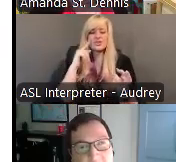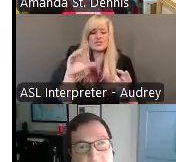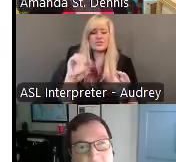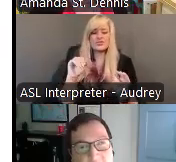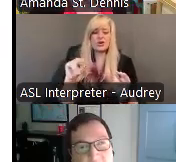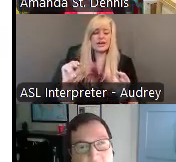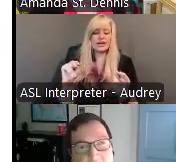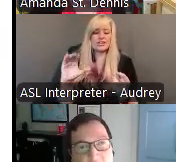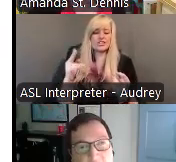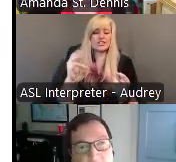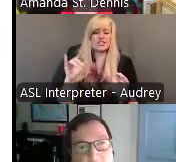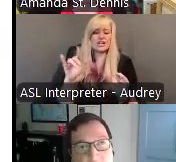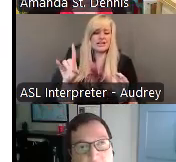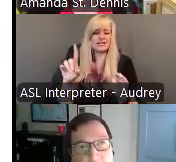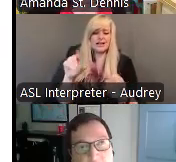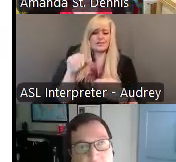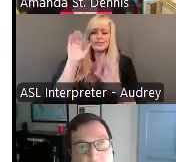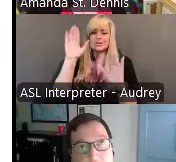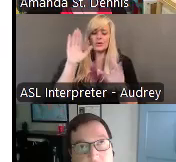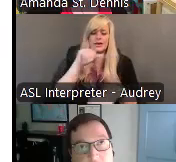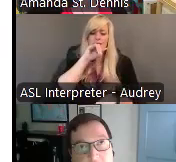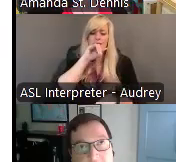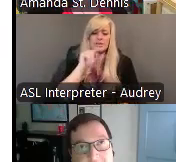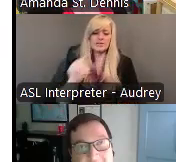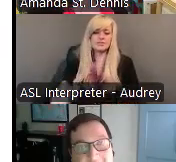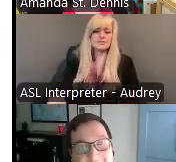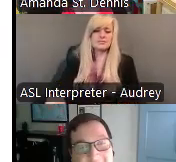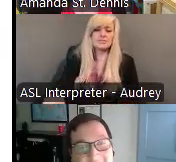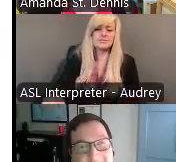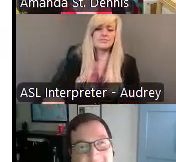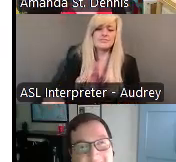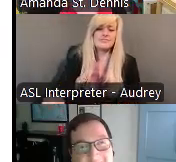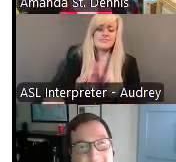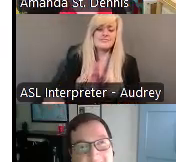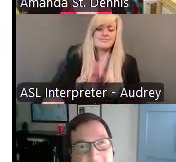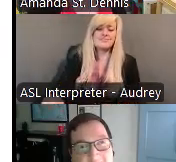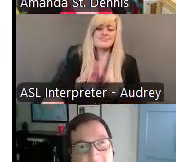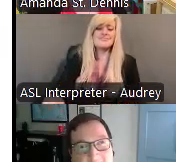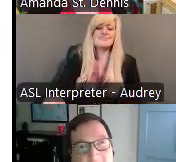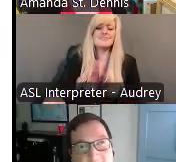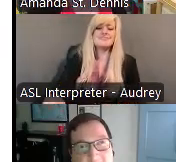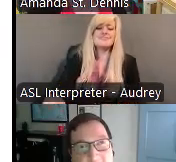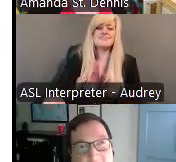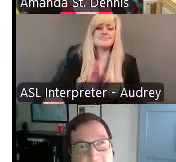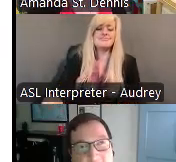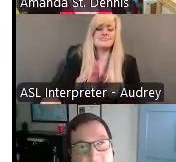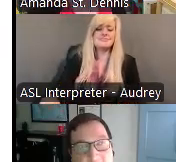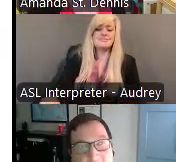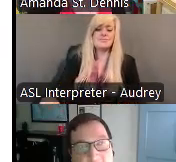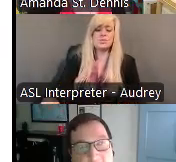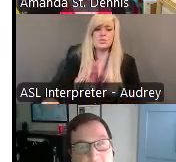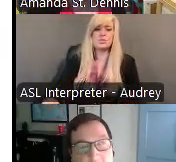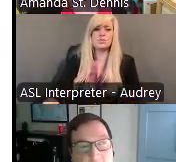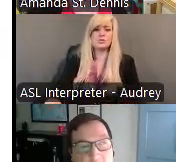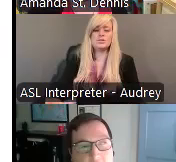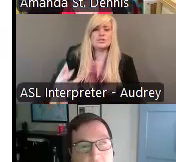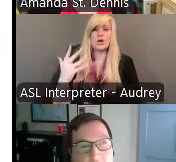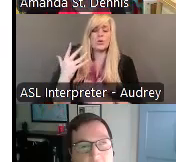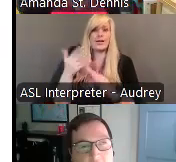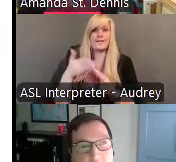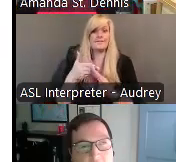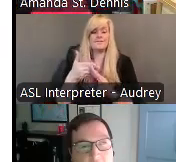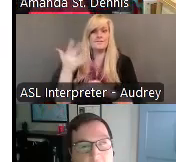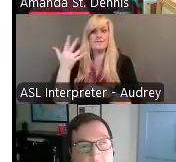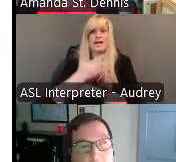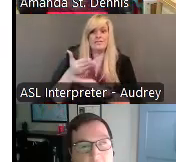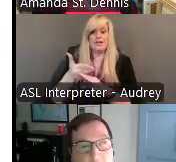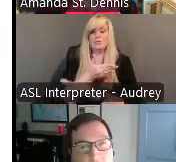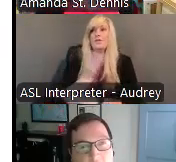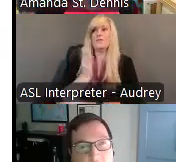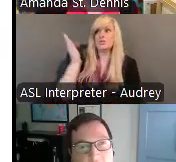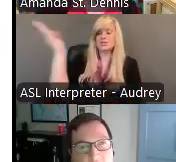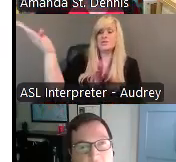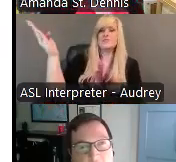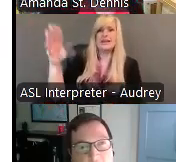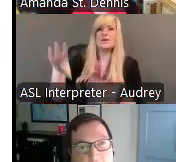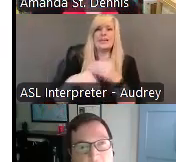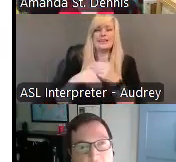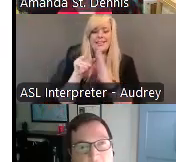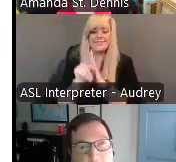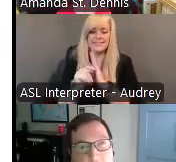Child. It’s great – I love it. It was newly added like five days before submitting this to our site,